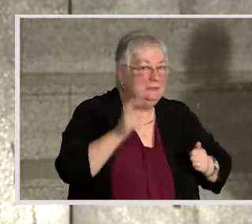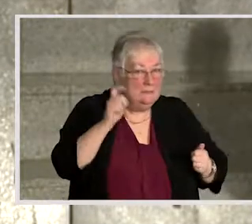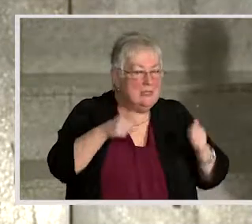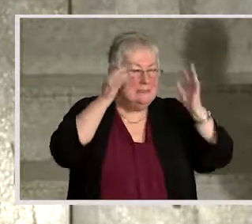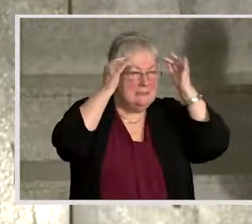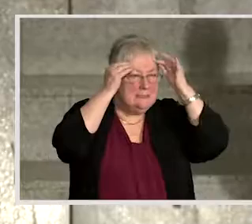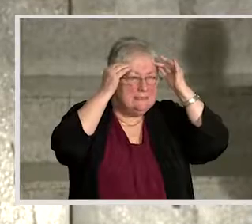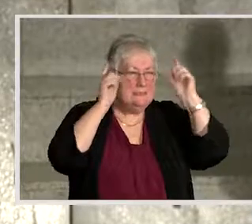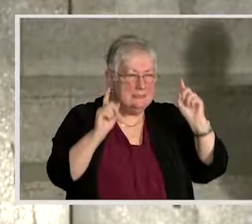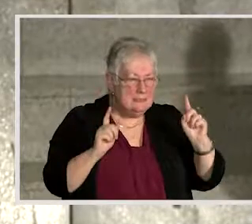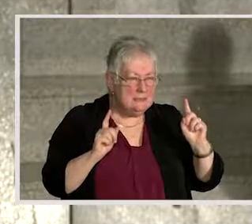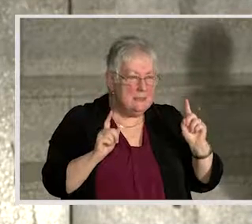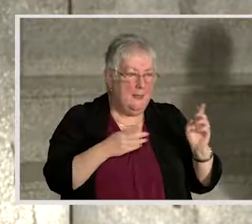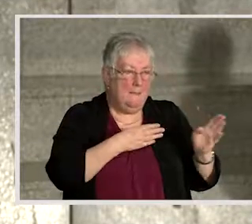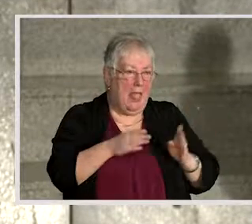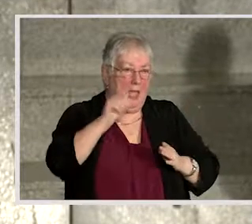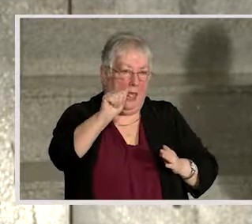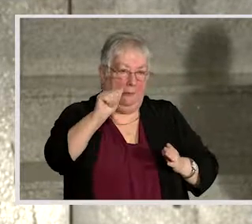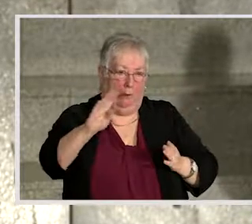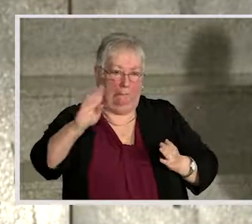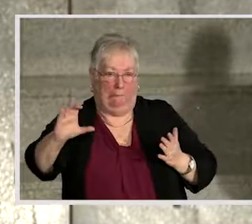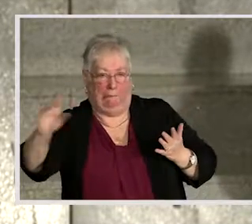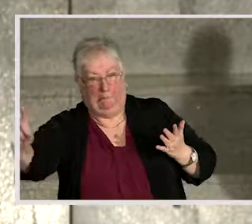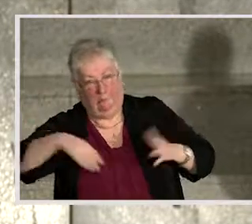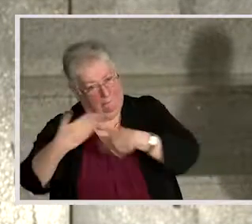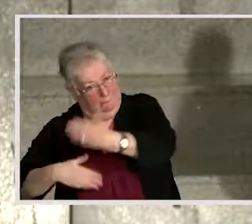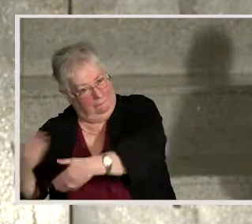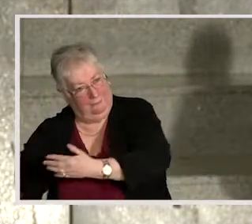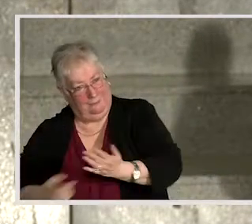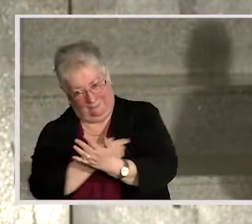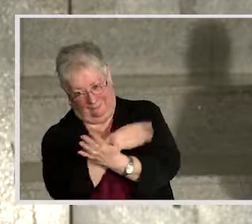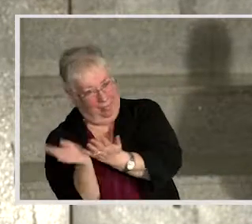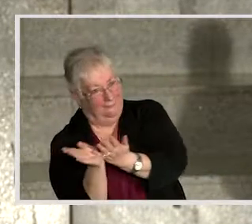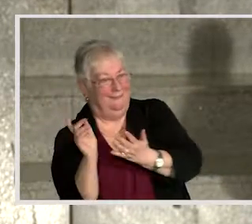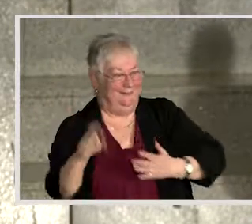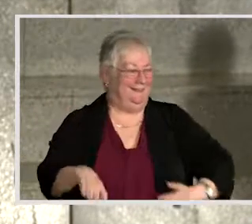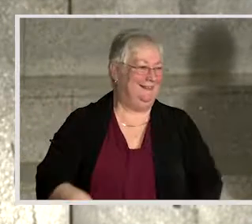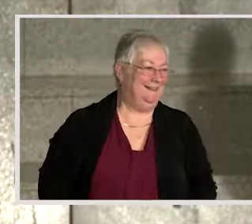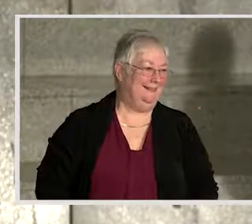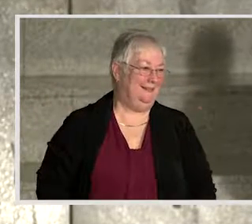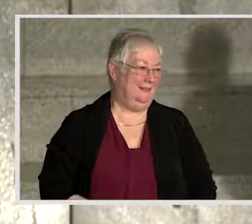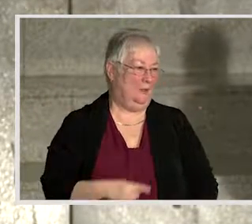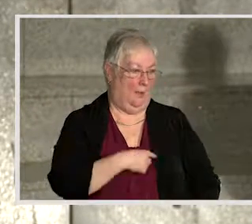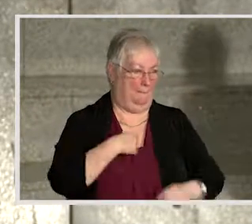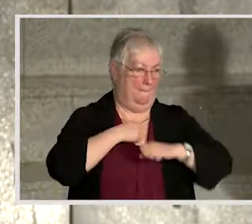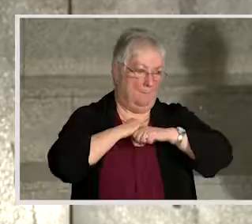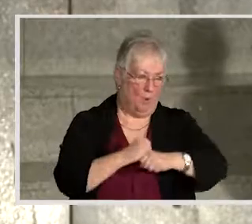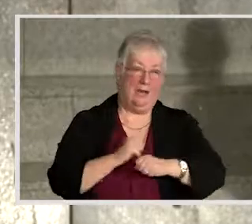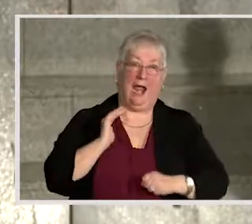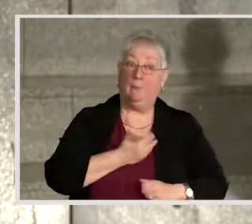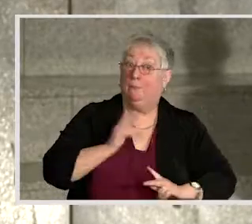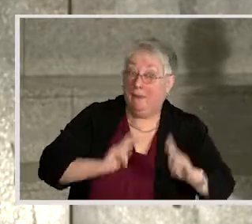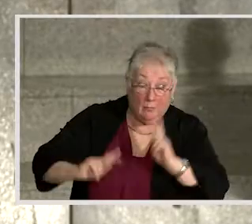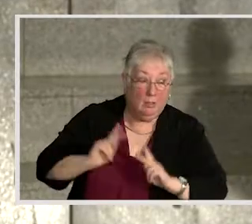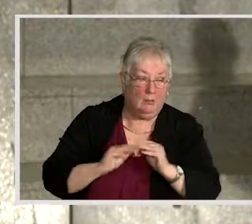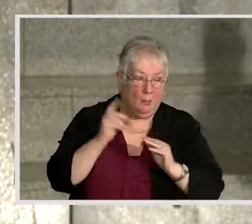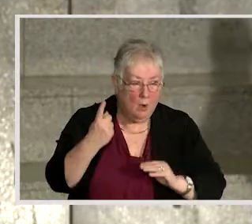DOING EVERYTHING WE CAN TO SUPPORT THE RESIDENTS OF D.C. AND THE PROTECTION OF OUR D.C.